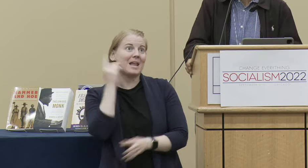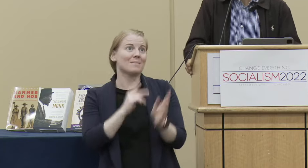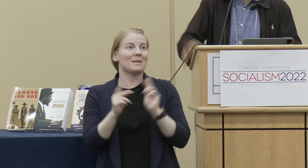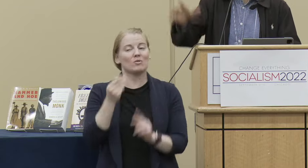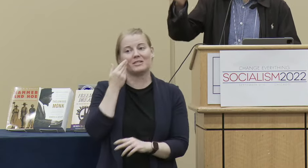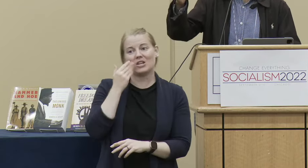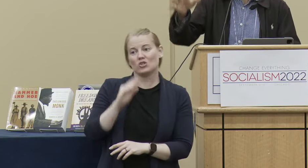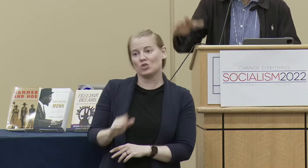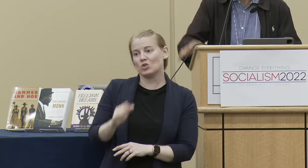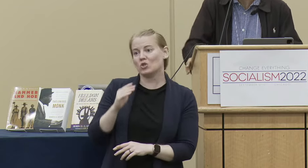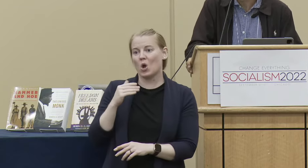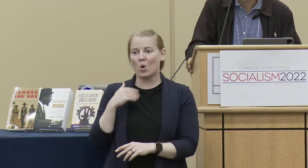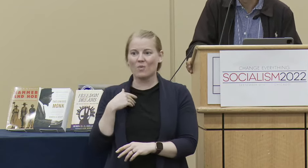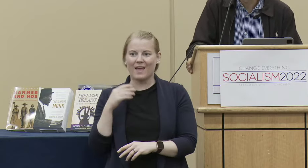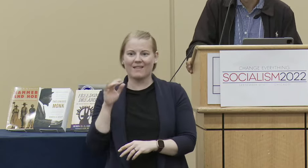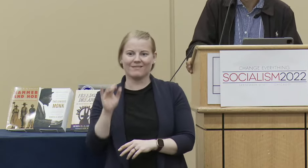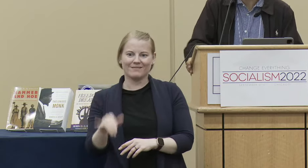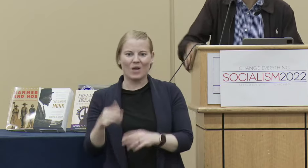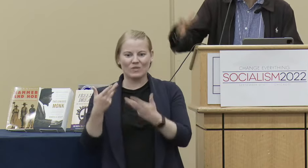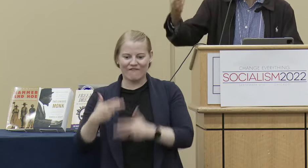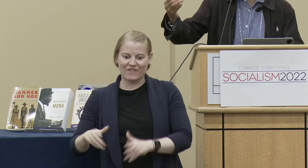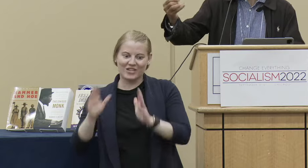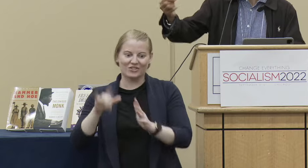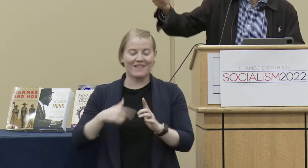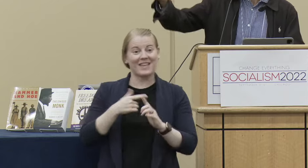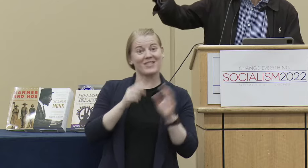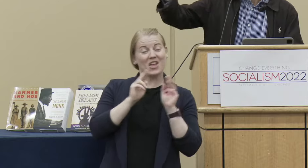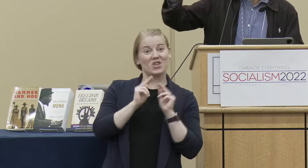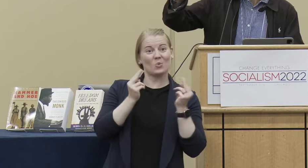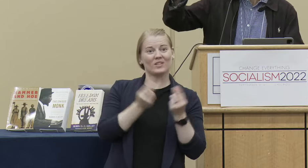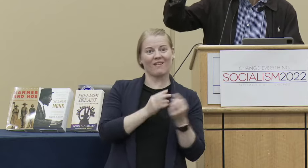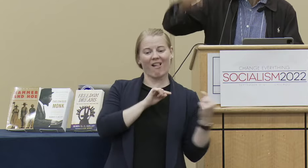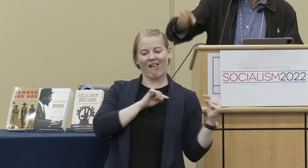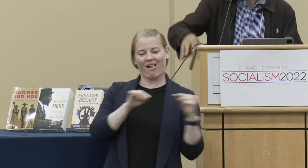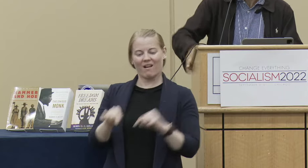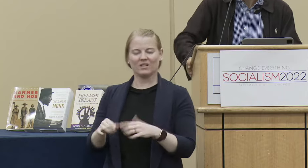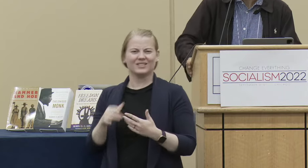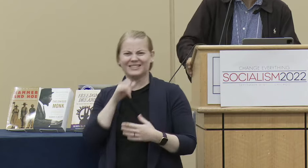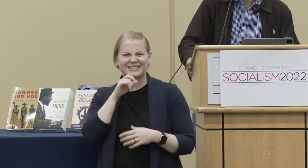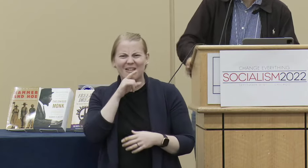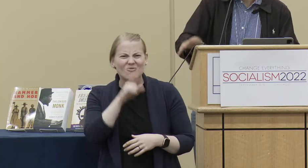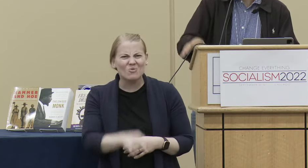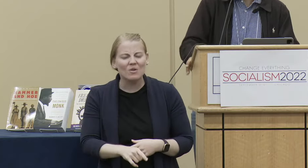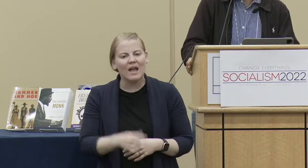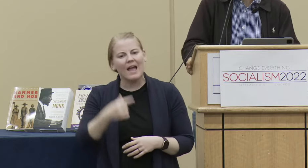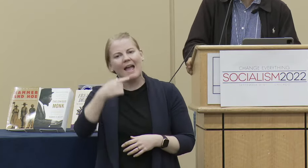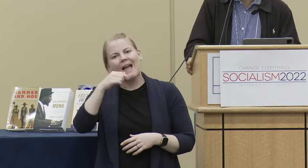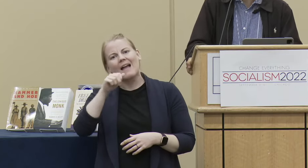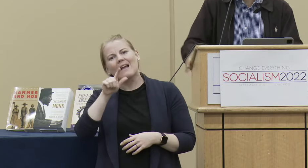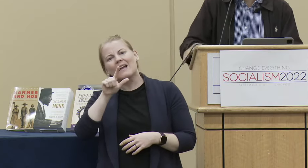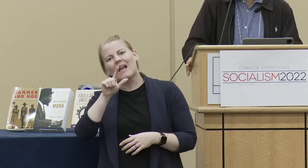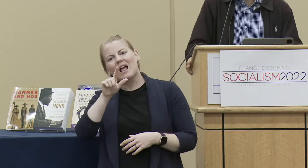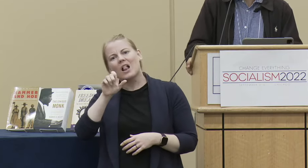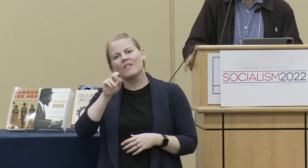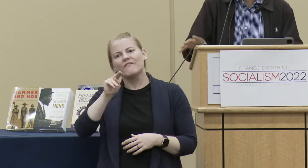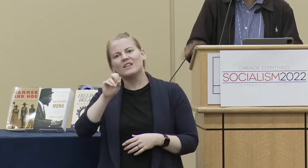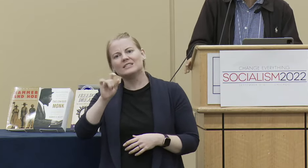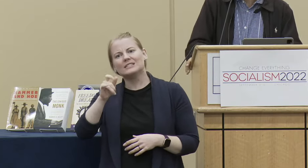as if somehow Black people didn't know that slavery was over, and here come the Union. And it's just not true.